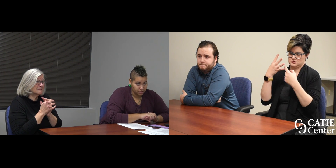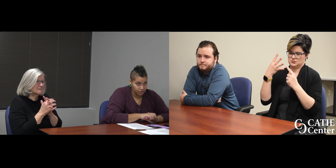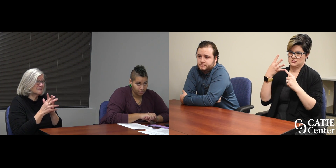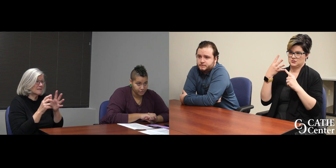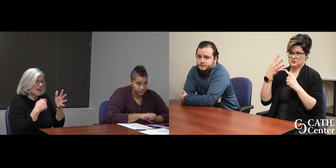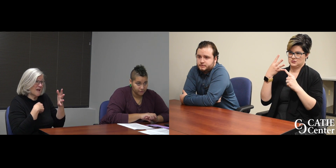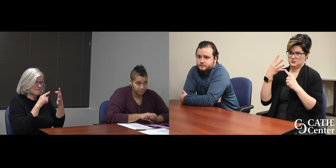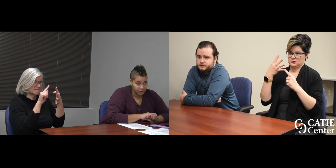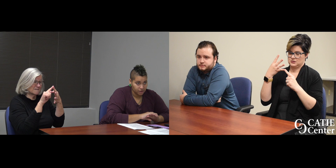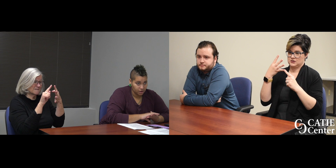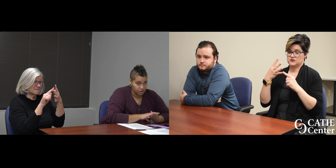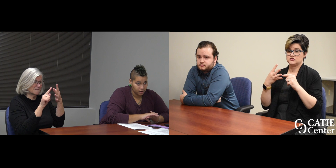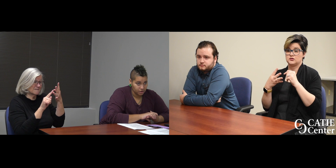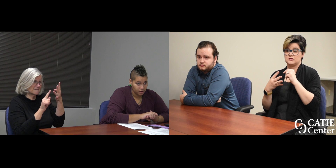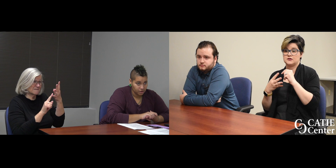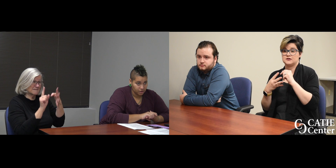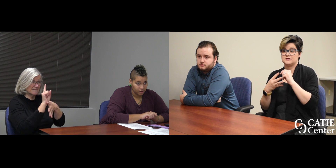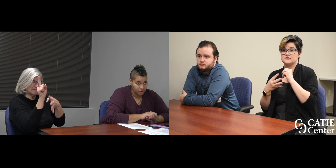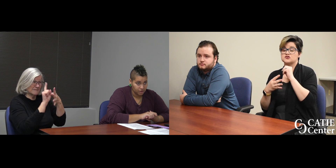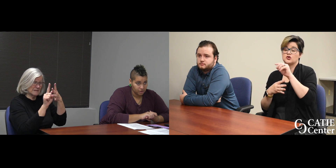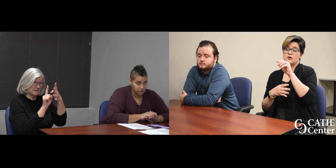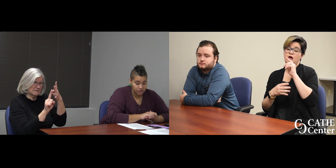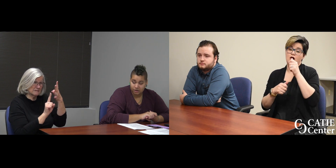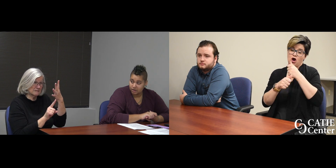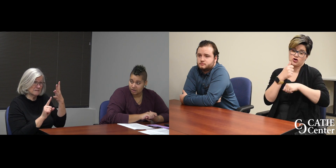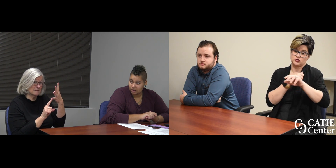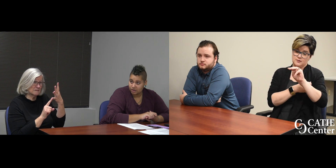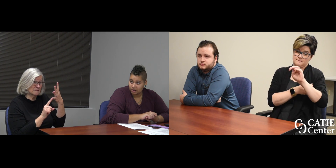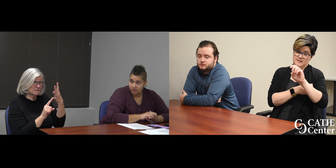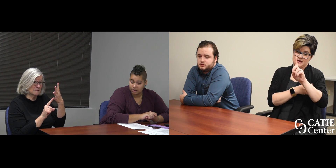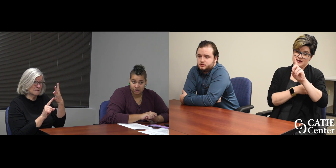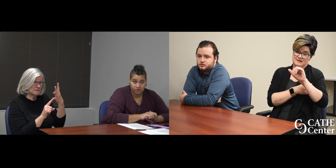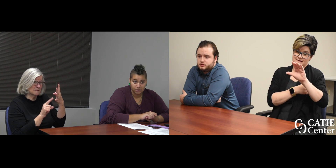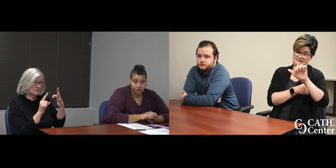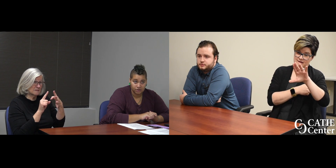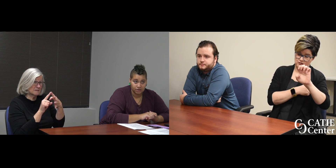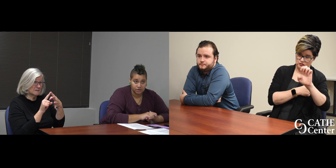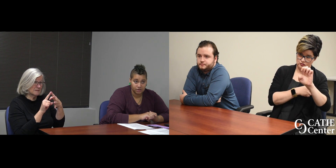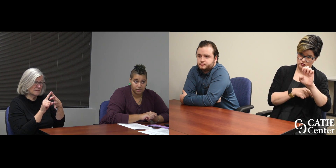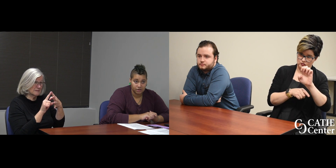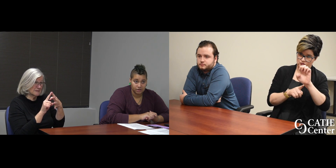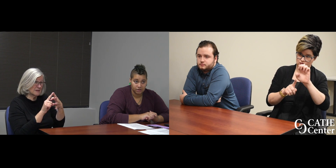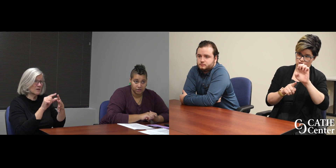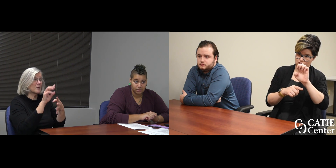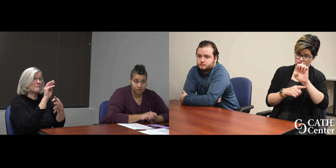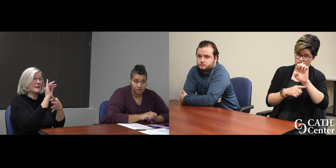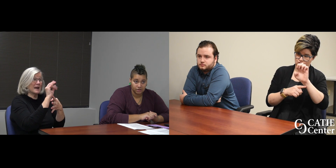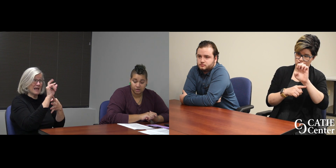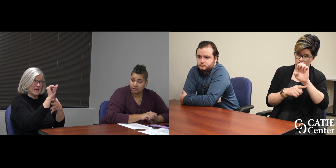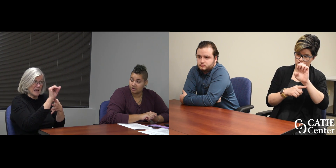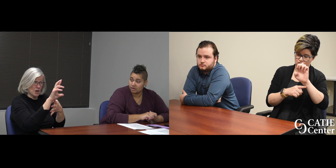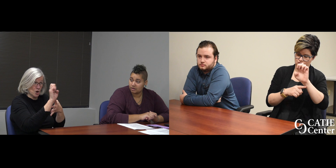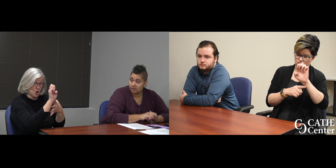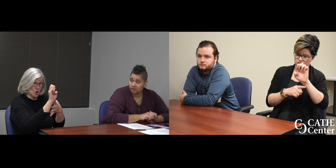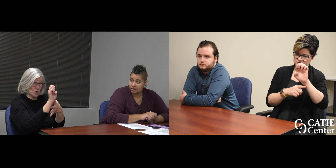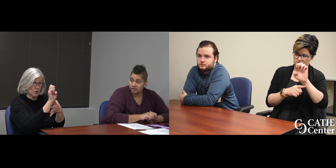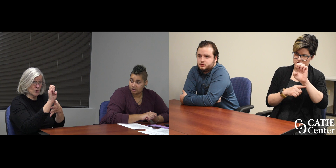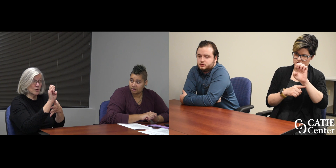but also under the Medica. I: You said Medicare, right?